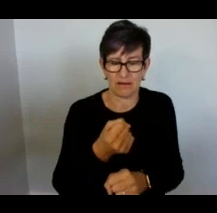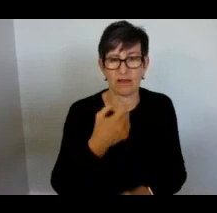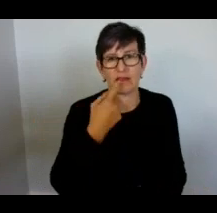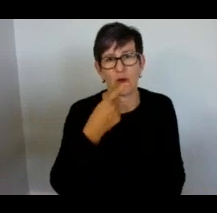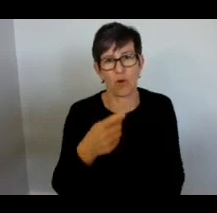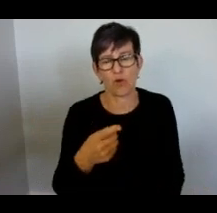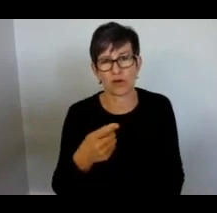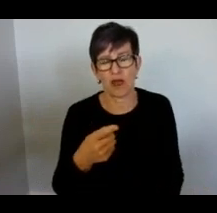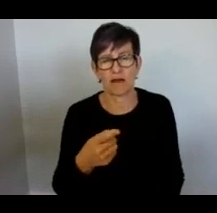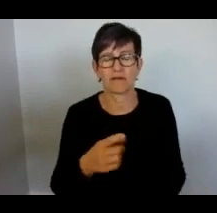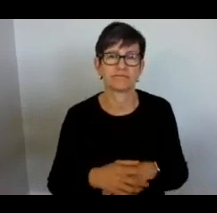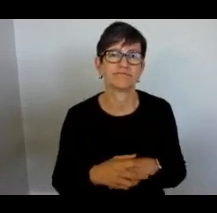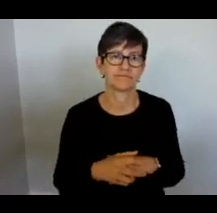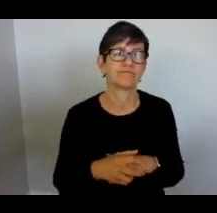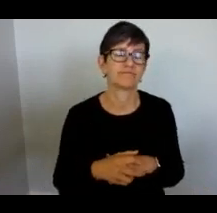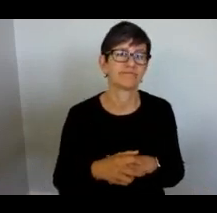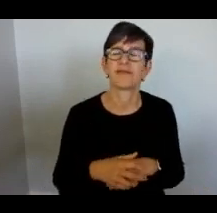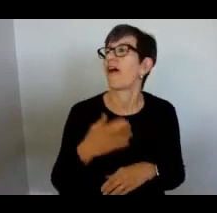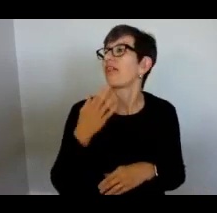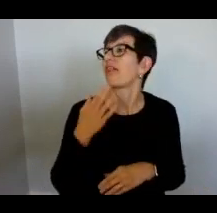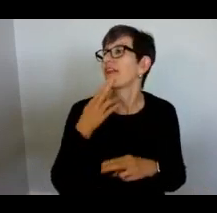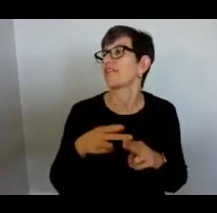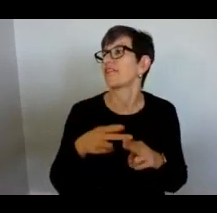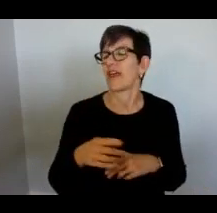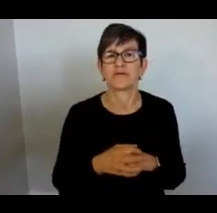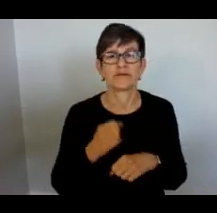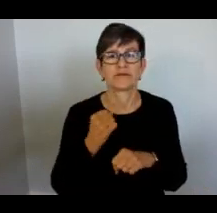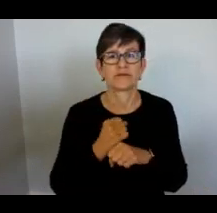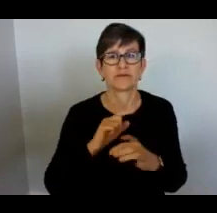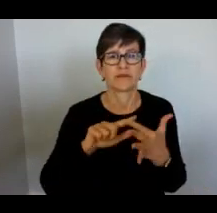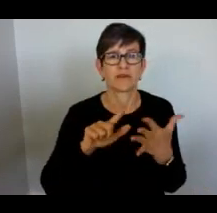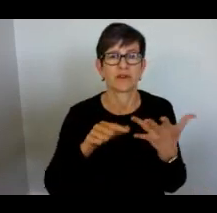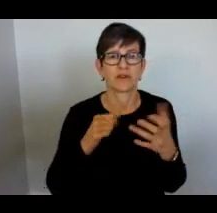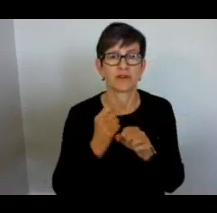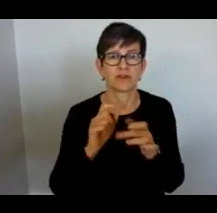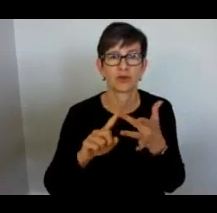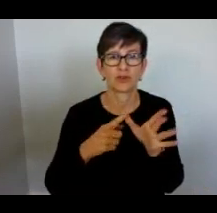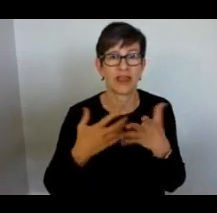you. Thank you for that, Nicholas. Georgia, are there any top tips you could leave our audience